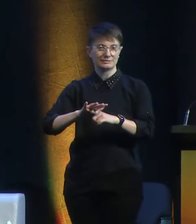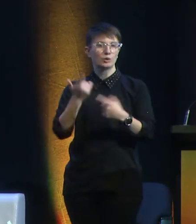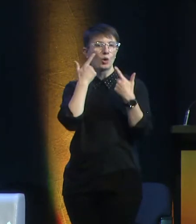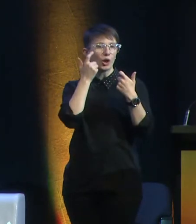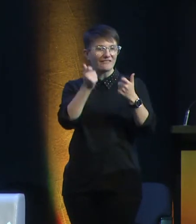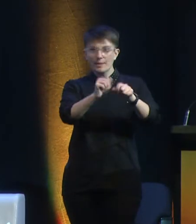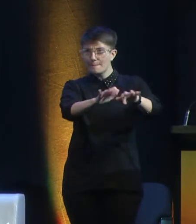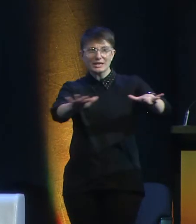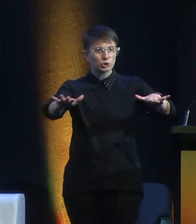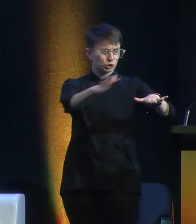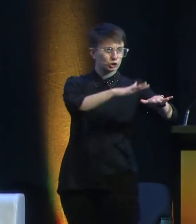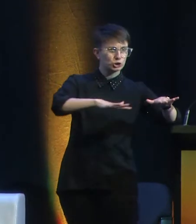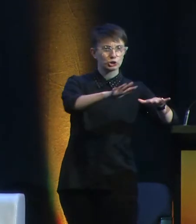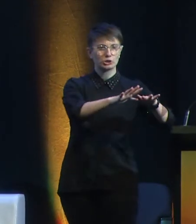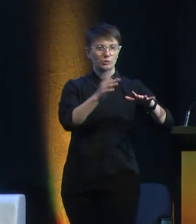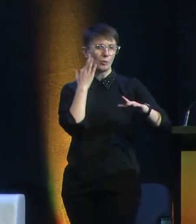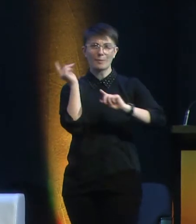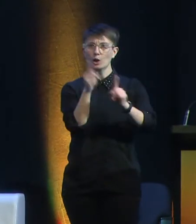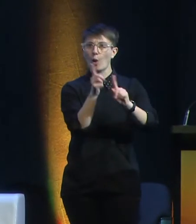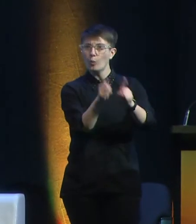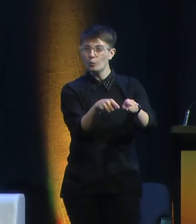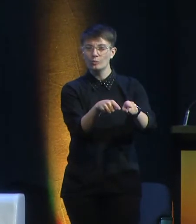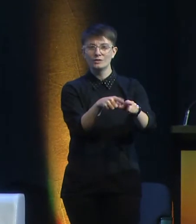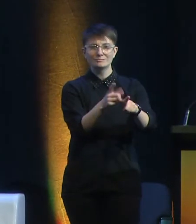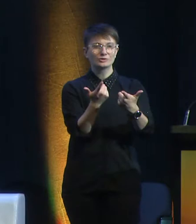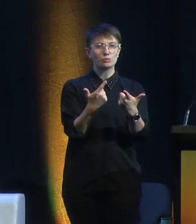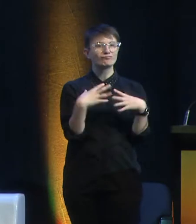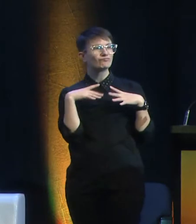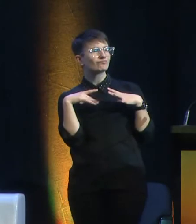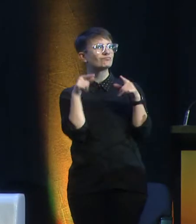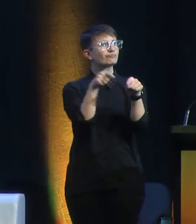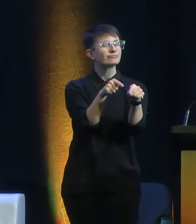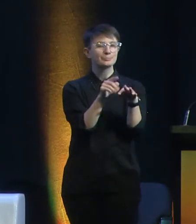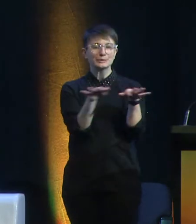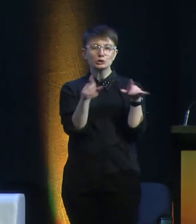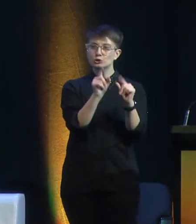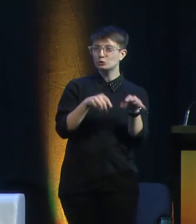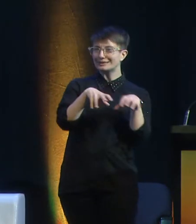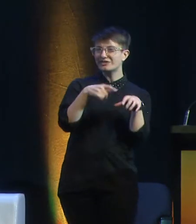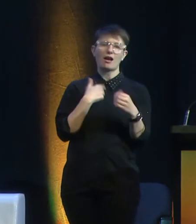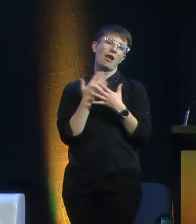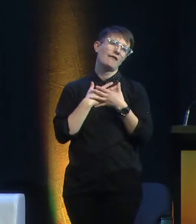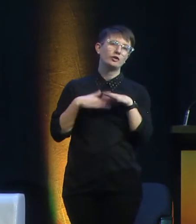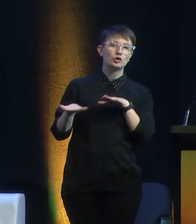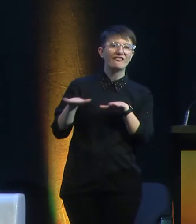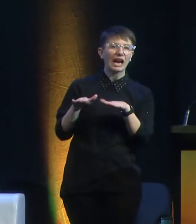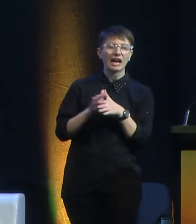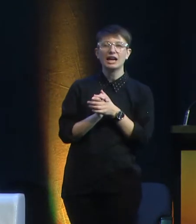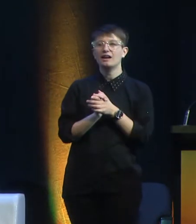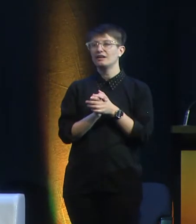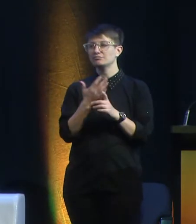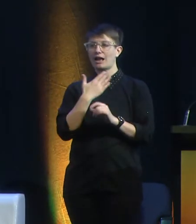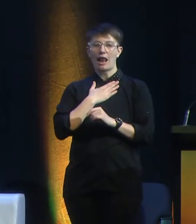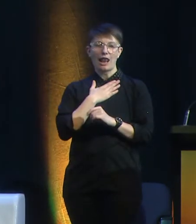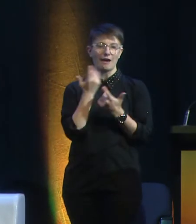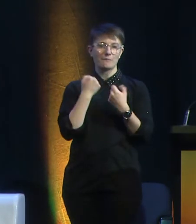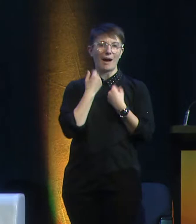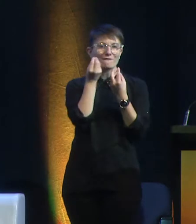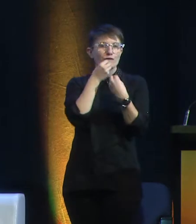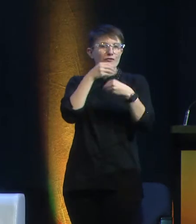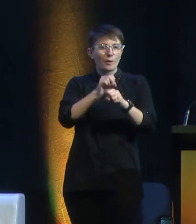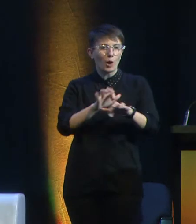when we do those sorts of activities that we like to do, I love surfing, I love my kaimoana,